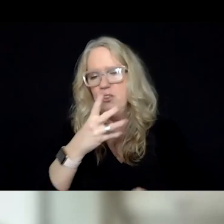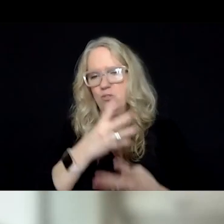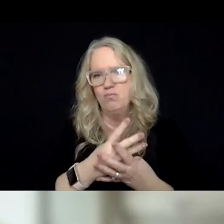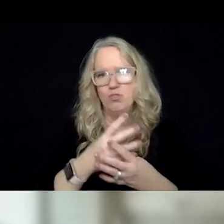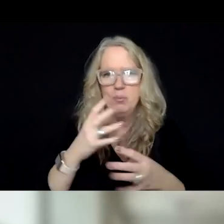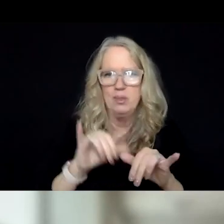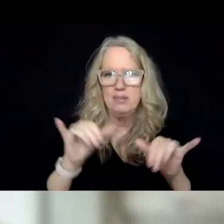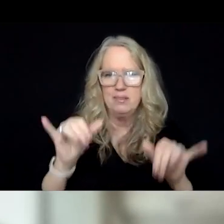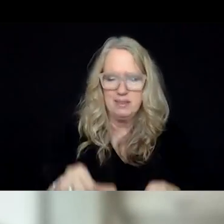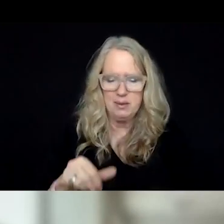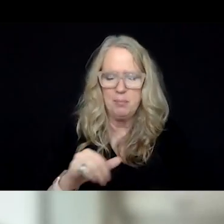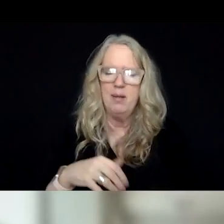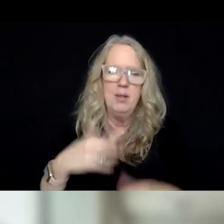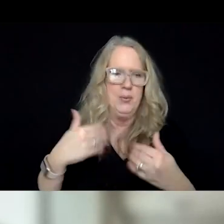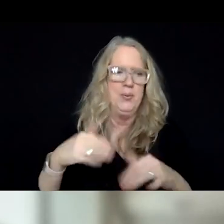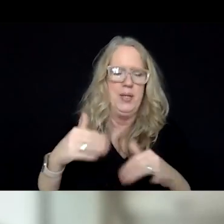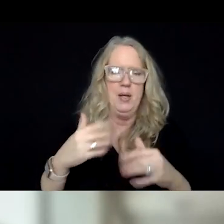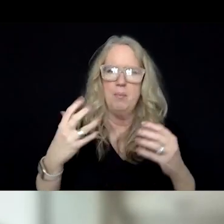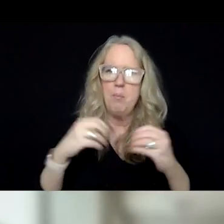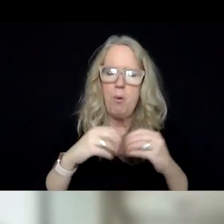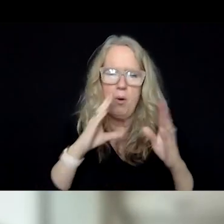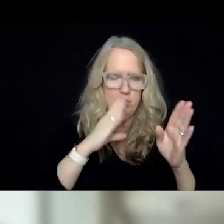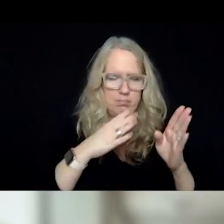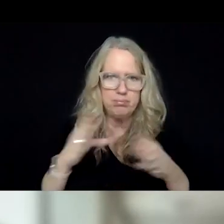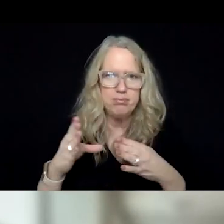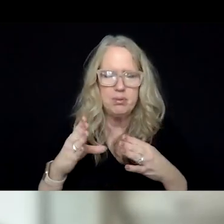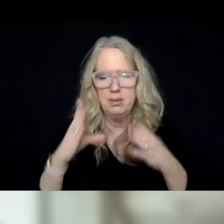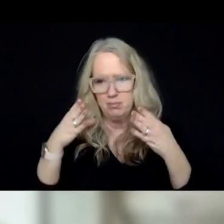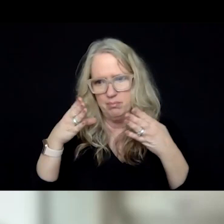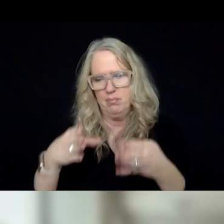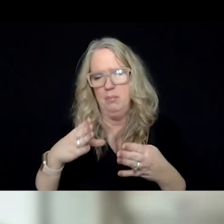THERE IS SIGNIFICANT ATTENTION THAT IS PAID TO ADDRESS THIS PRO,